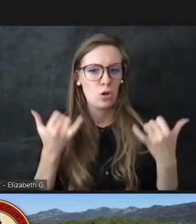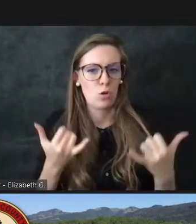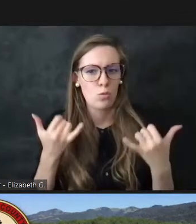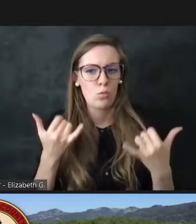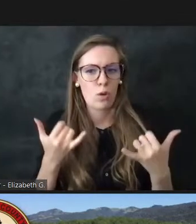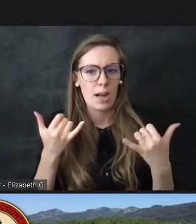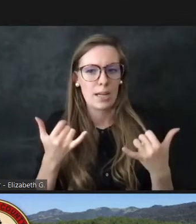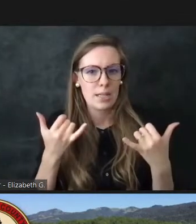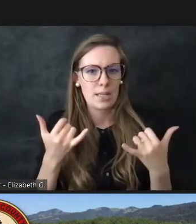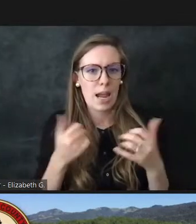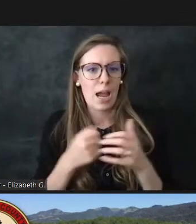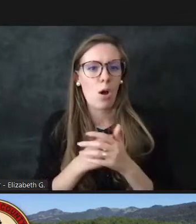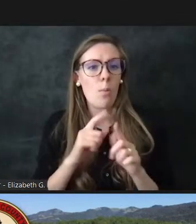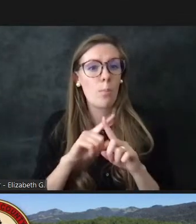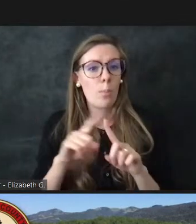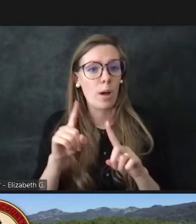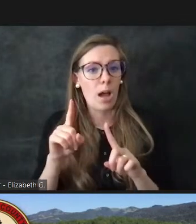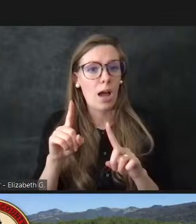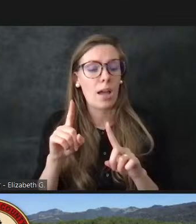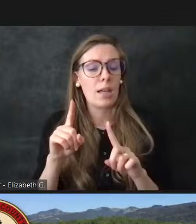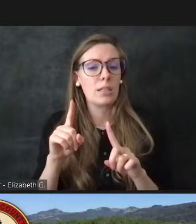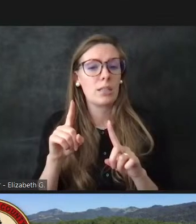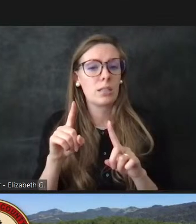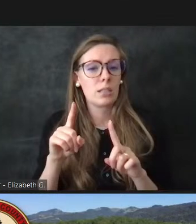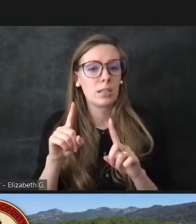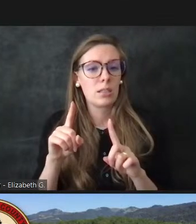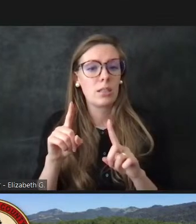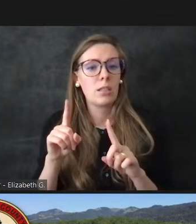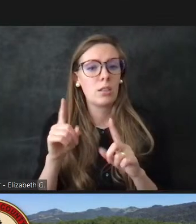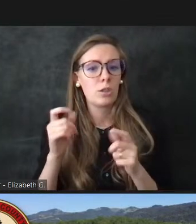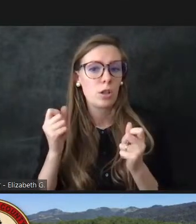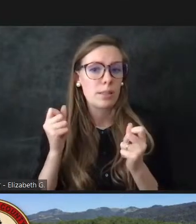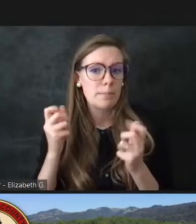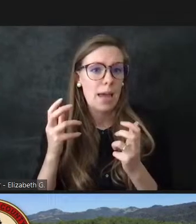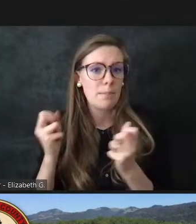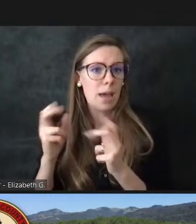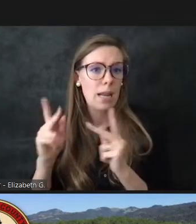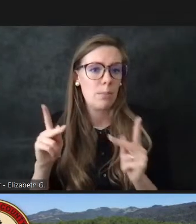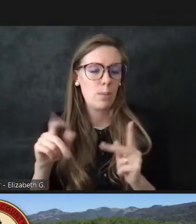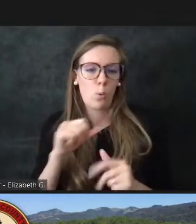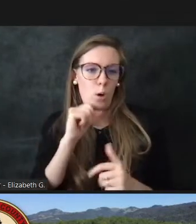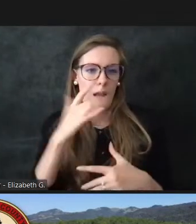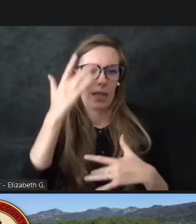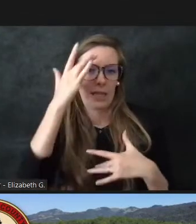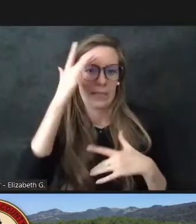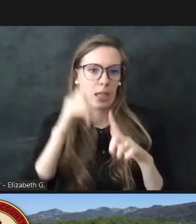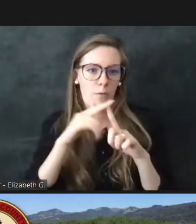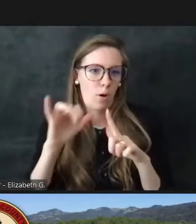schools, we're not getting many people getting sick from that. So it's where the increase of people